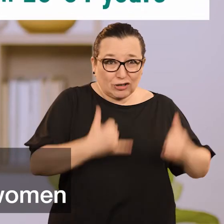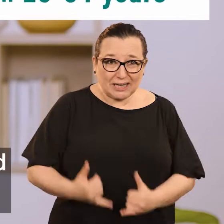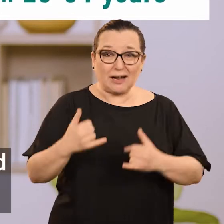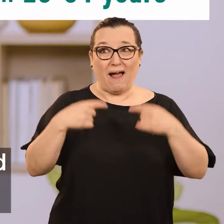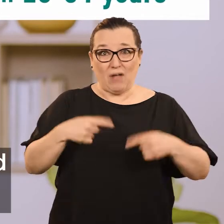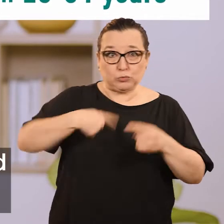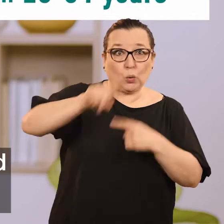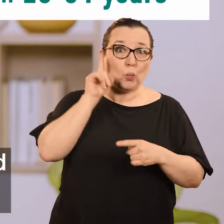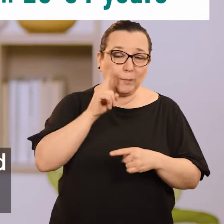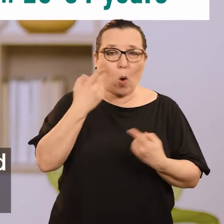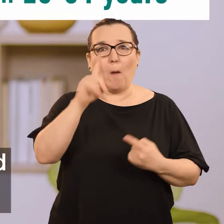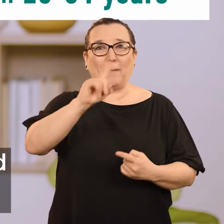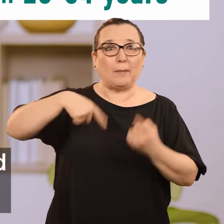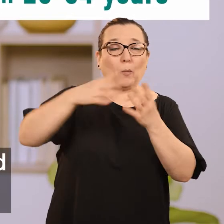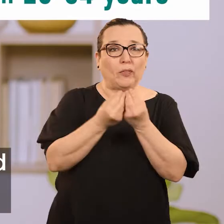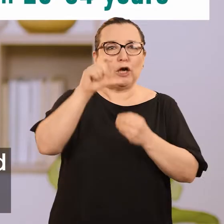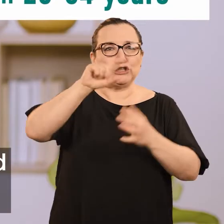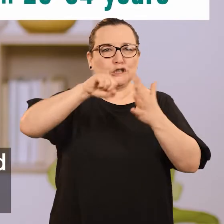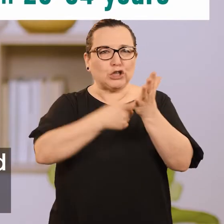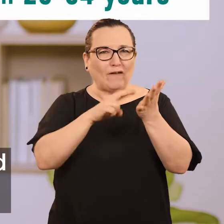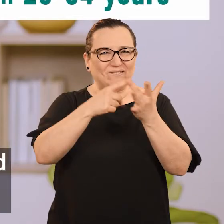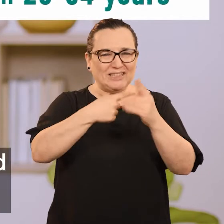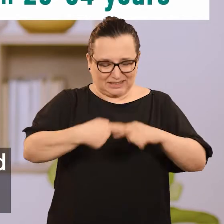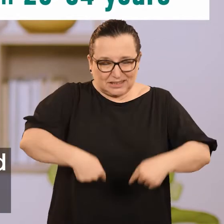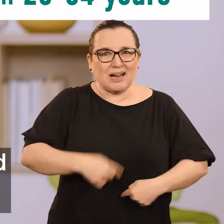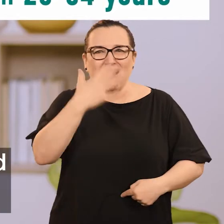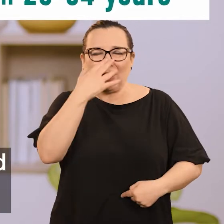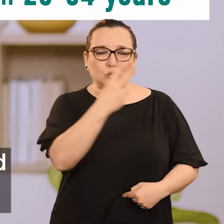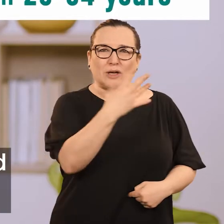and people with a cervix aged between 25 and 64 years.